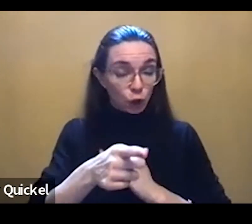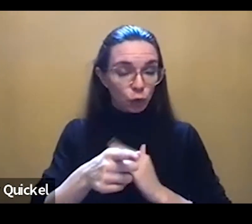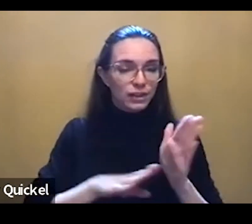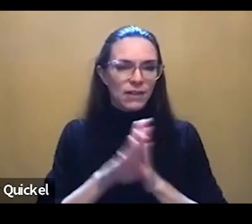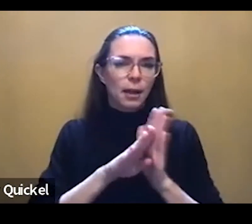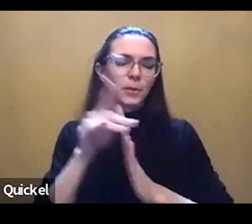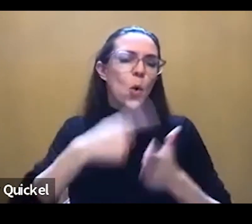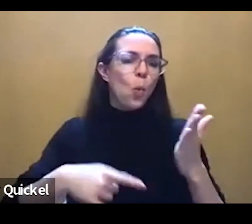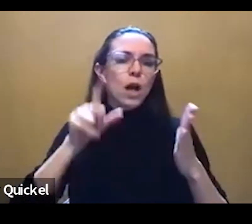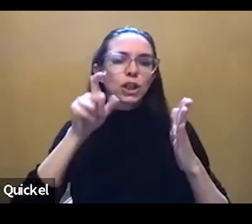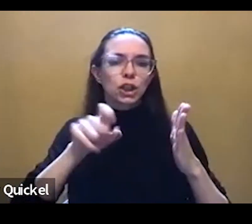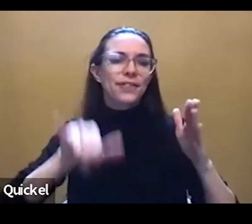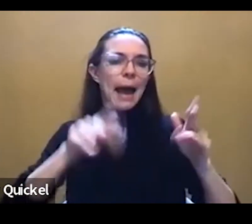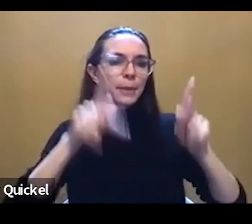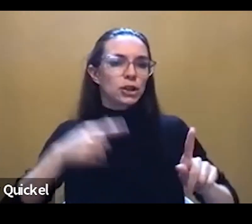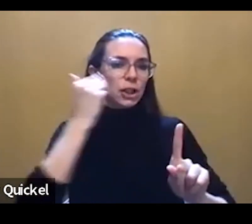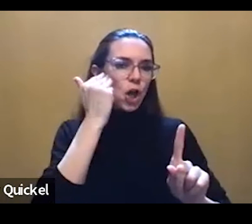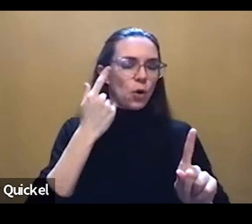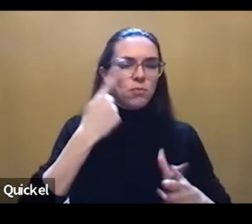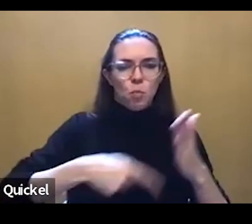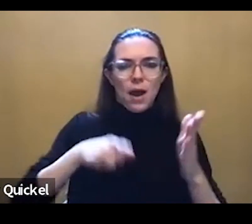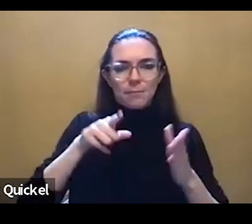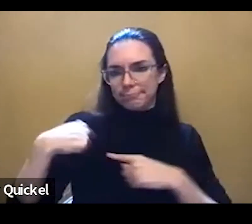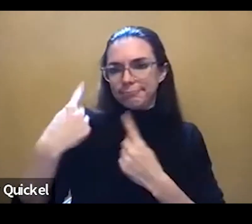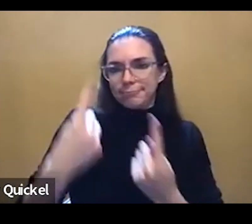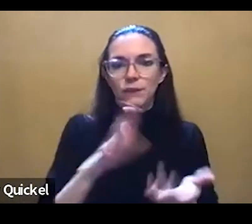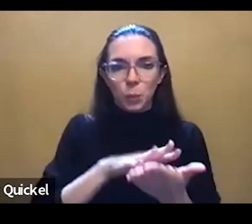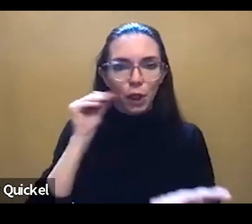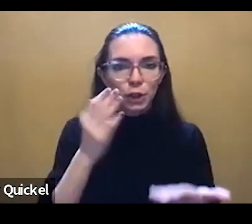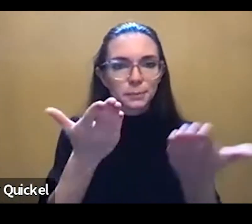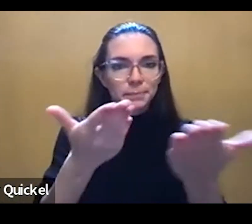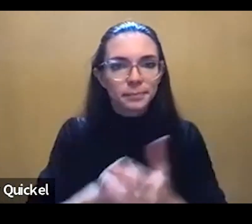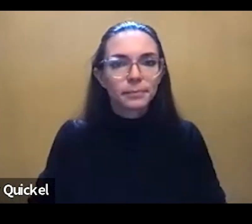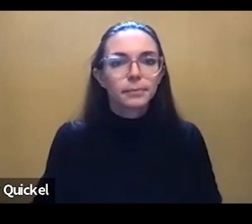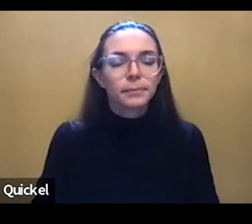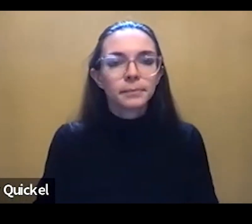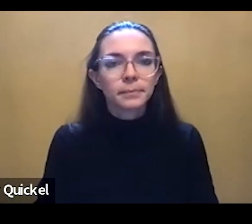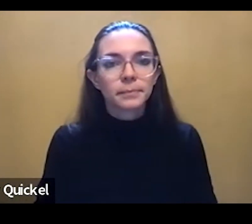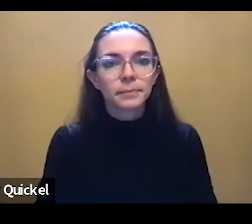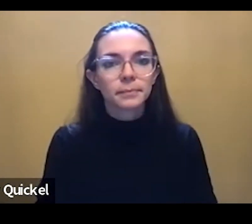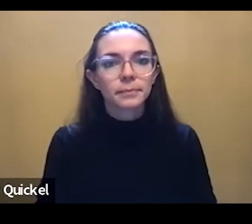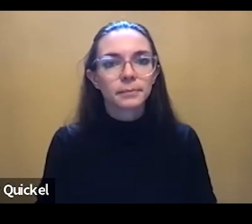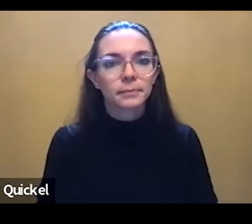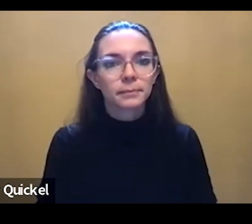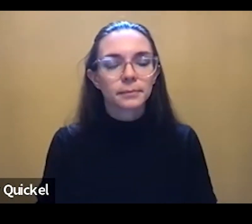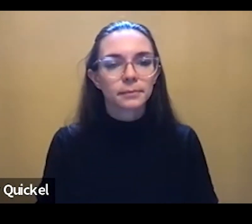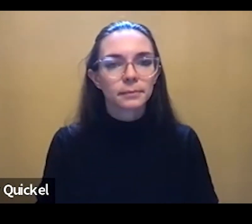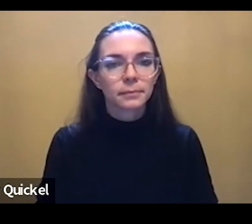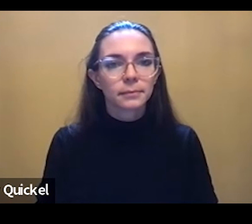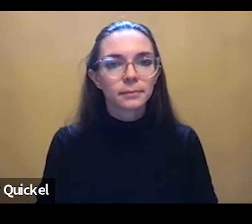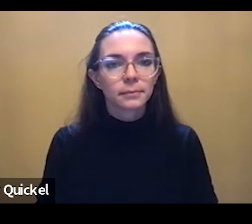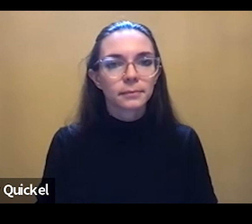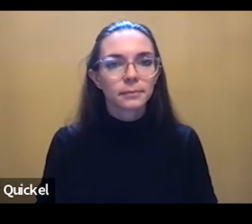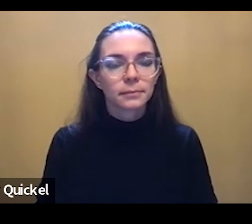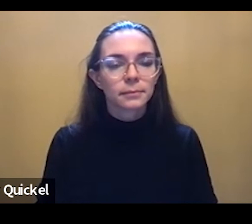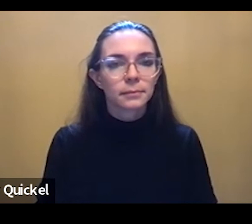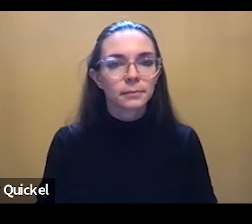you learned?